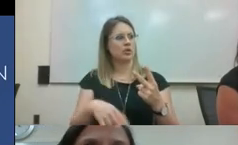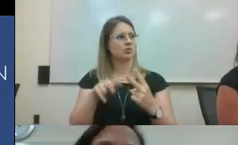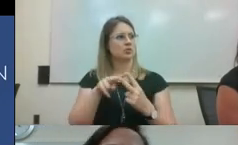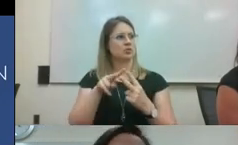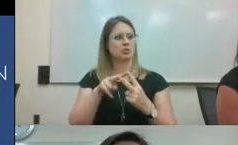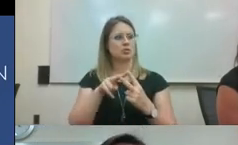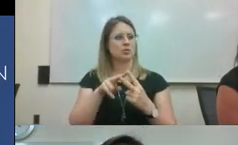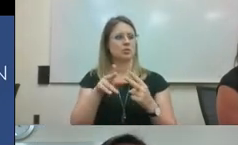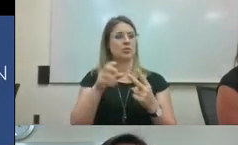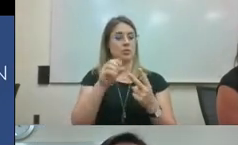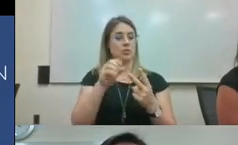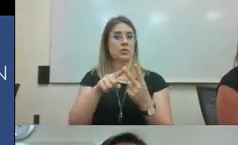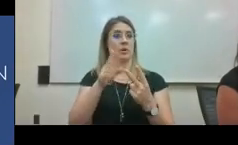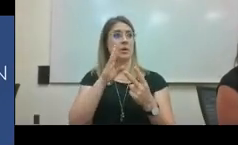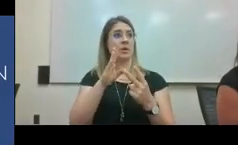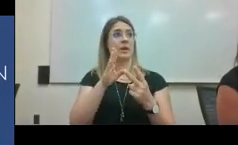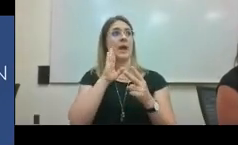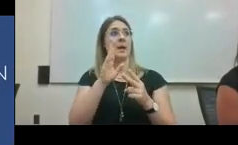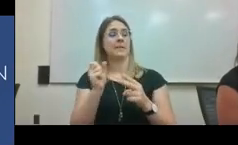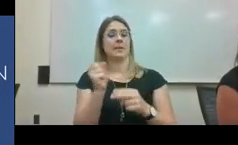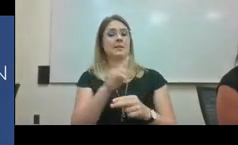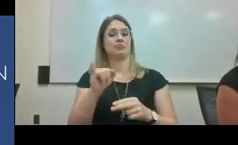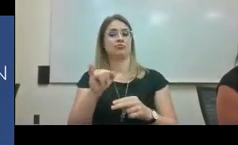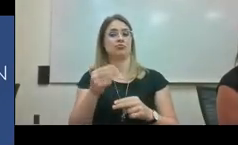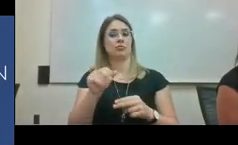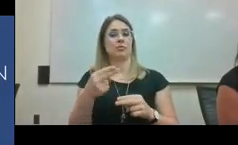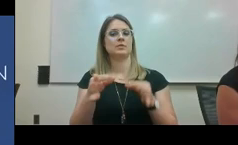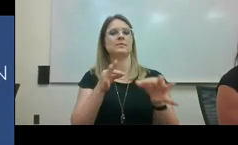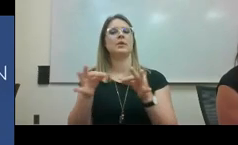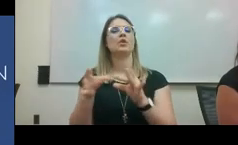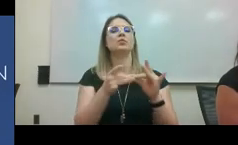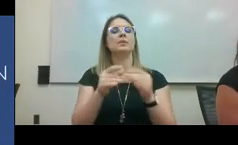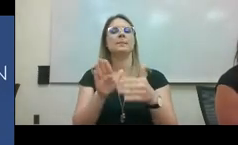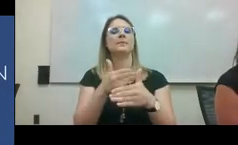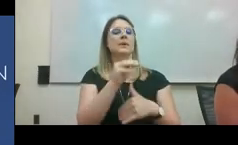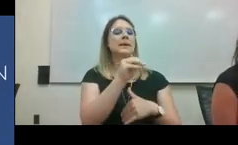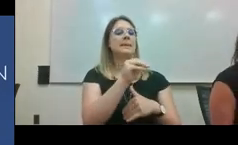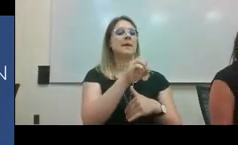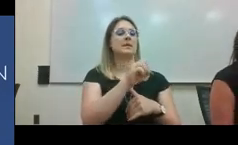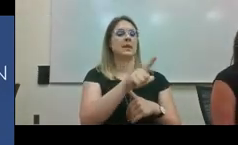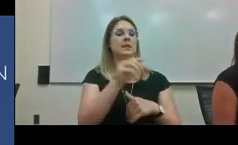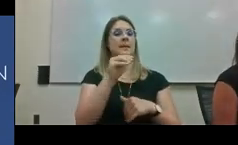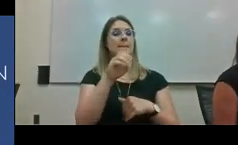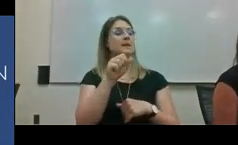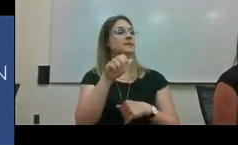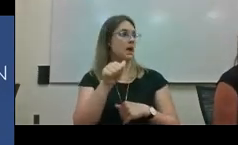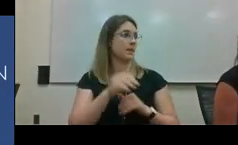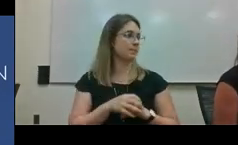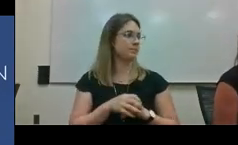Talking about the benchmark for a minute, I'm gonna have Josh talk a little bit about the relationship between MSL and MSA. I think that'd be appropriate.